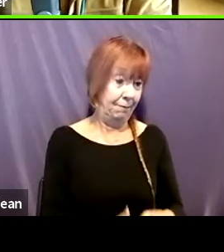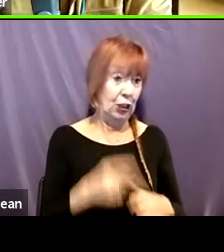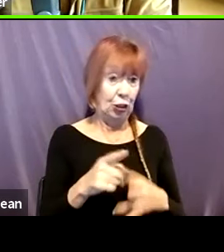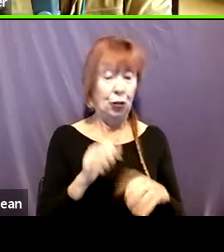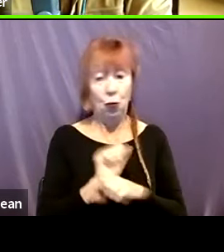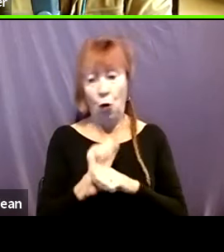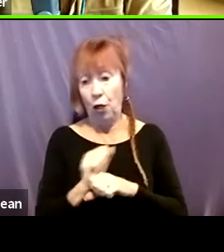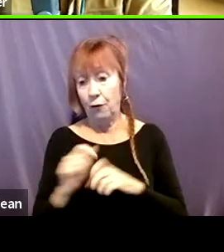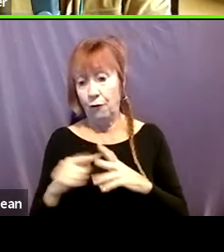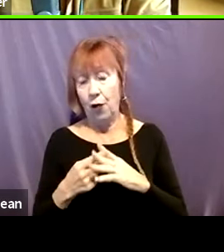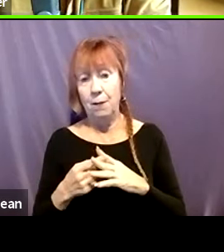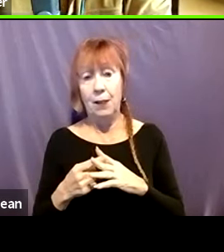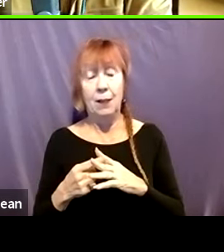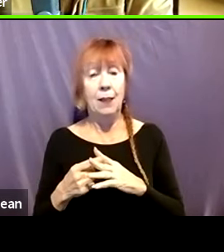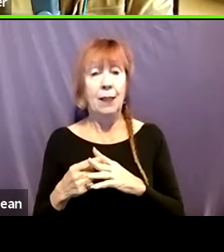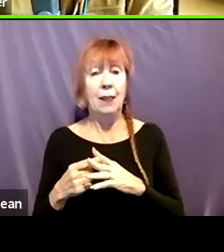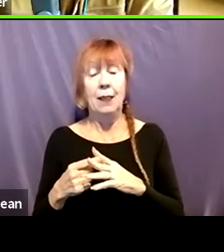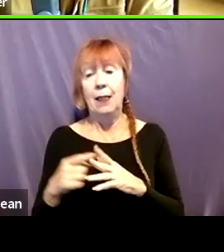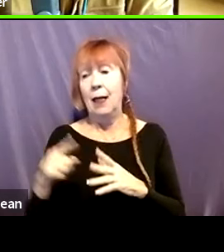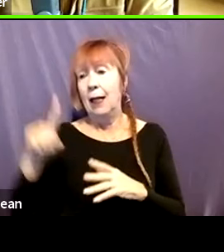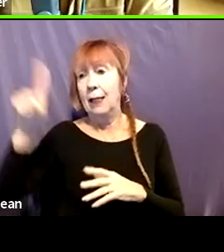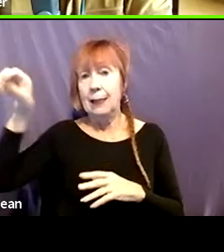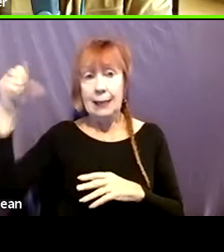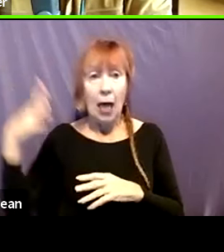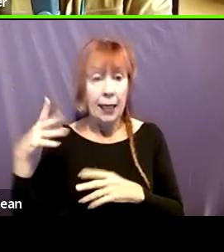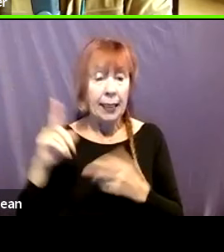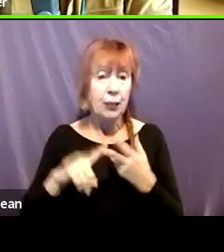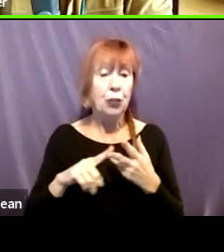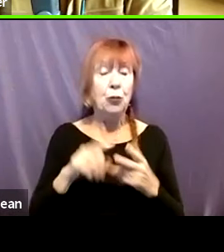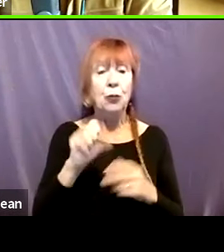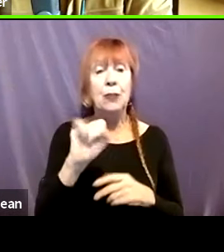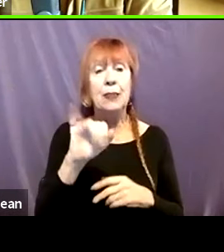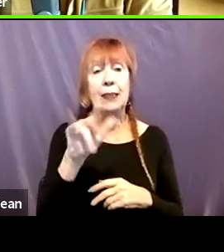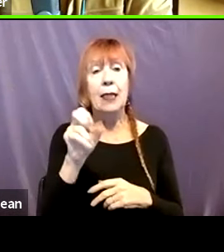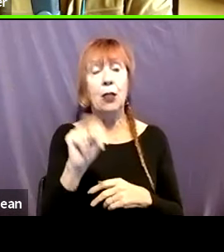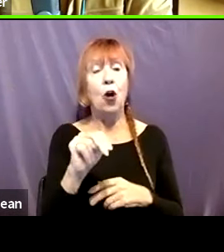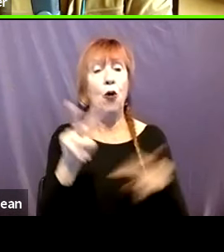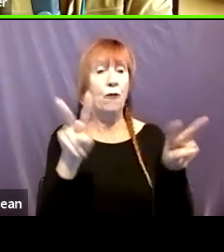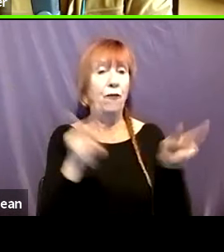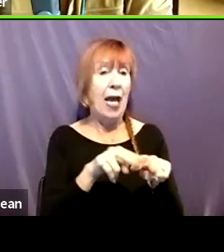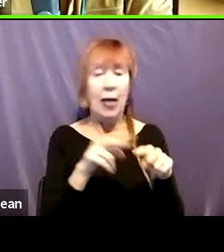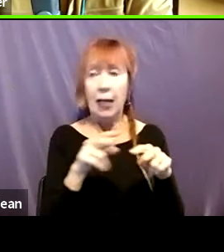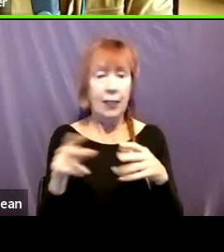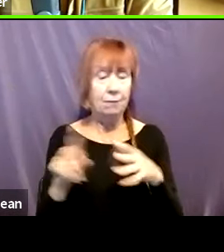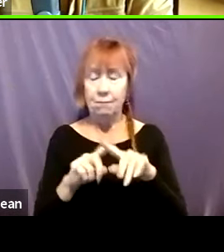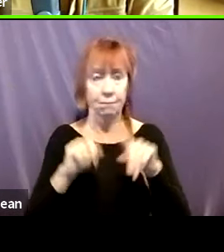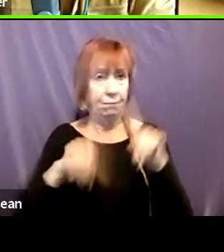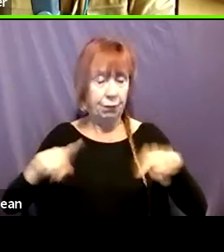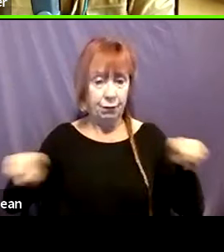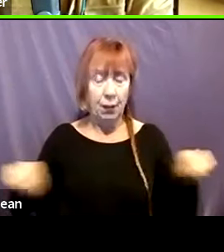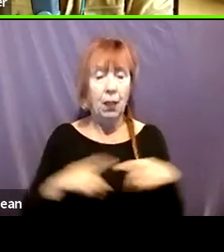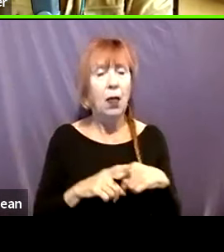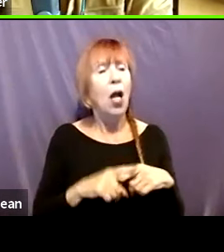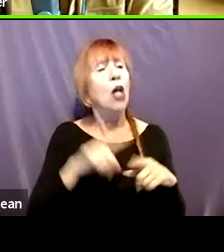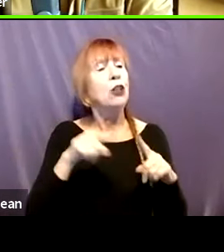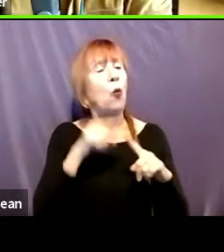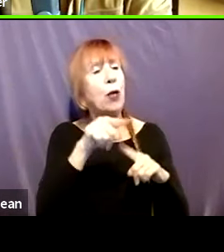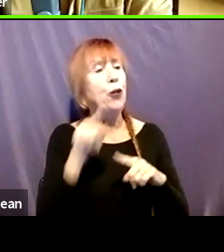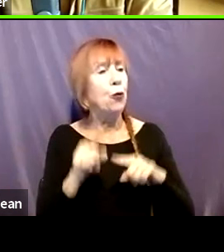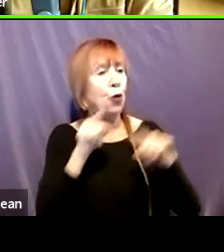from "Sunny", to "Silicon Valley", and everything else. Like when you're going out and pitching,